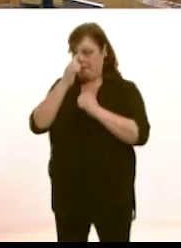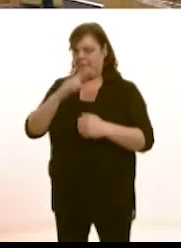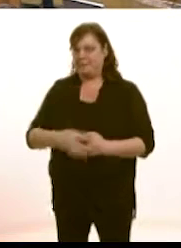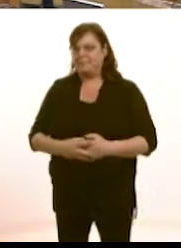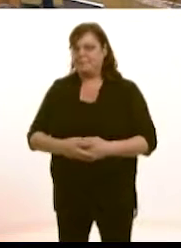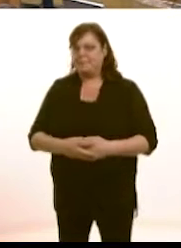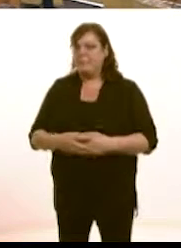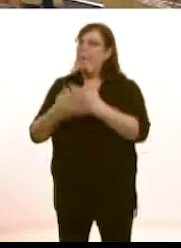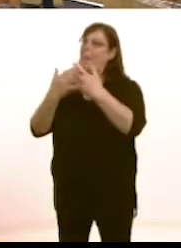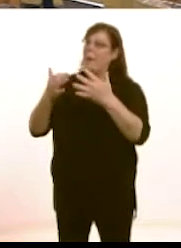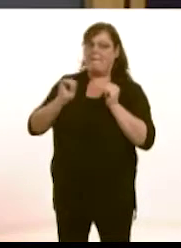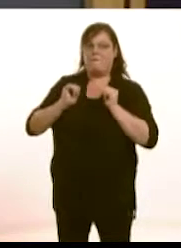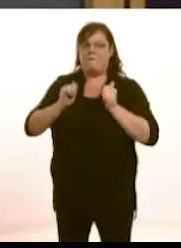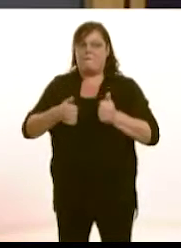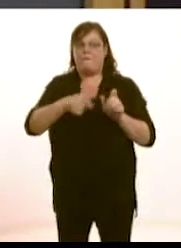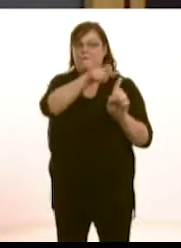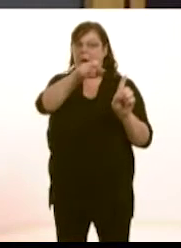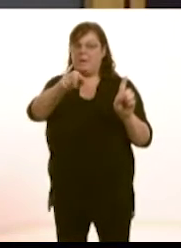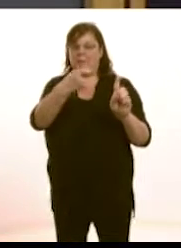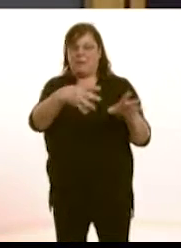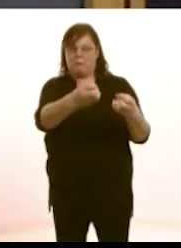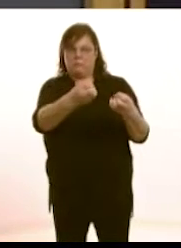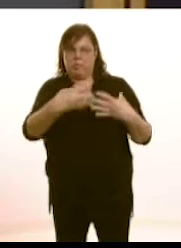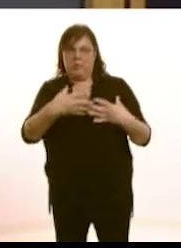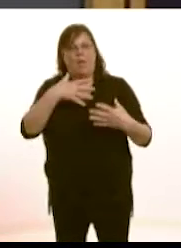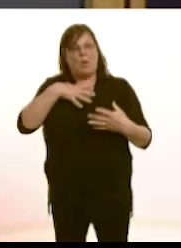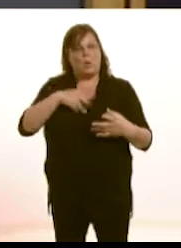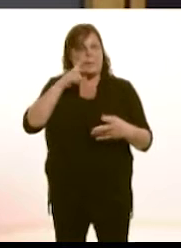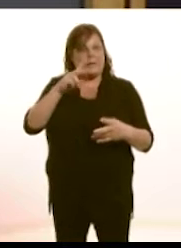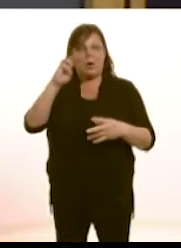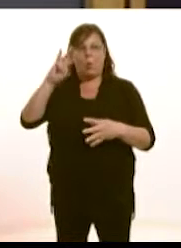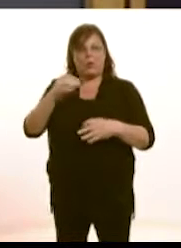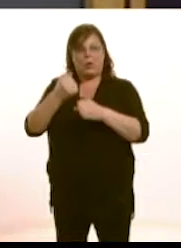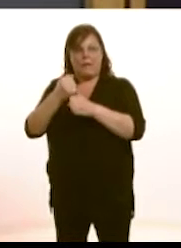Many farmers have said to me that they would like to see Welsh Government spending on agriculture